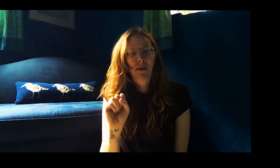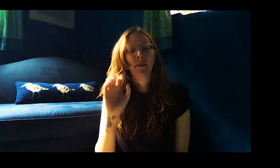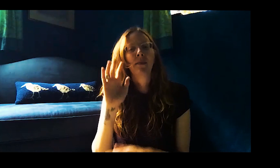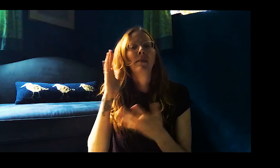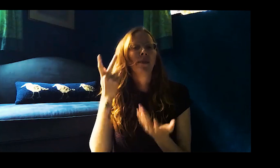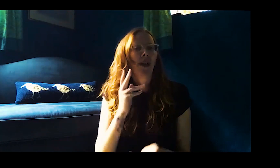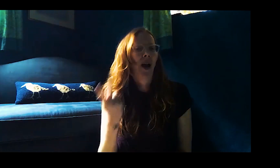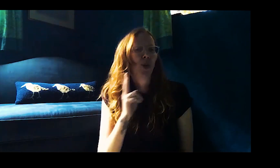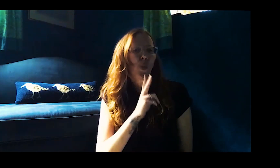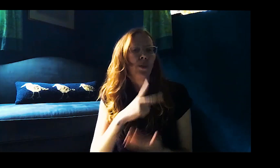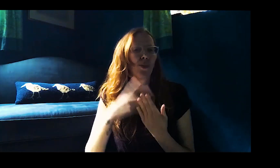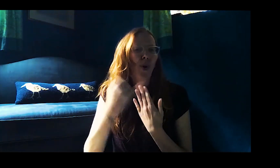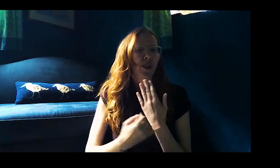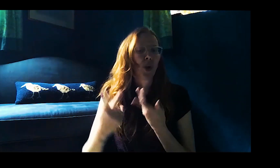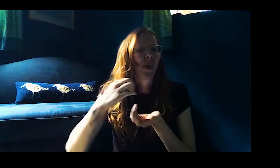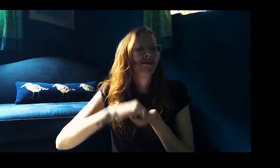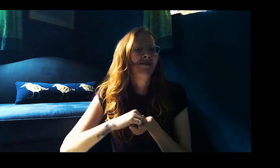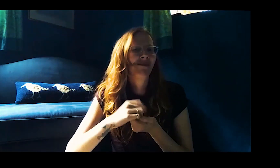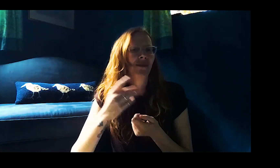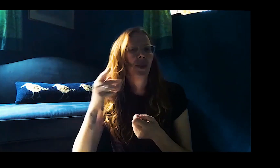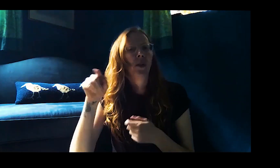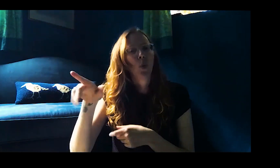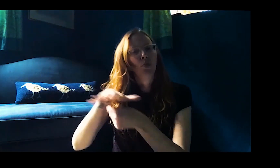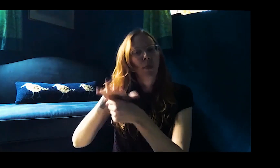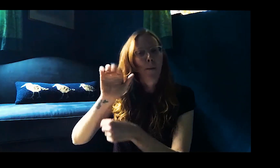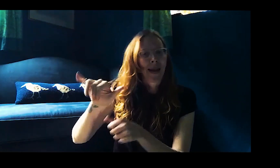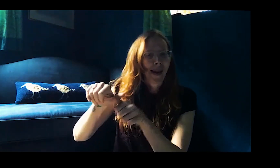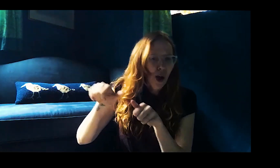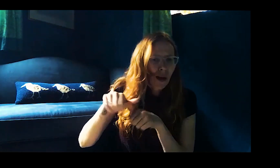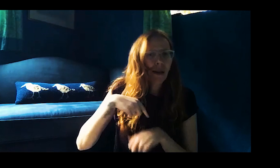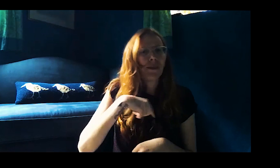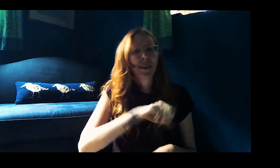Because it's our collaboration - it's a twin project, even though